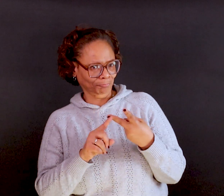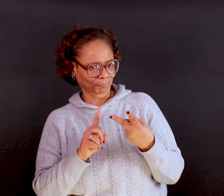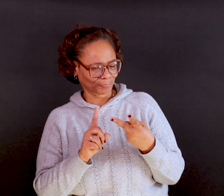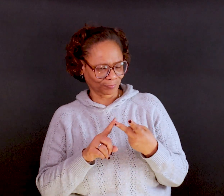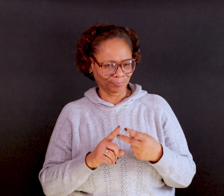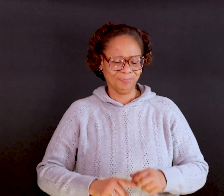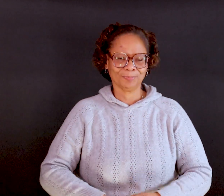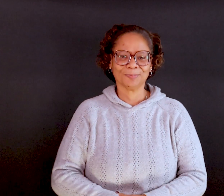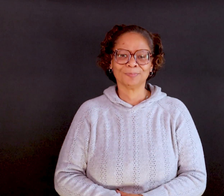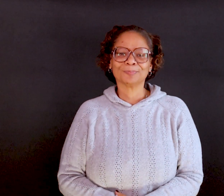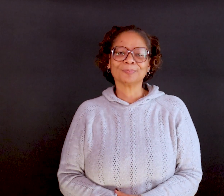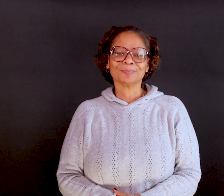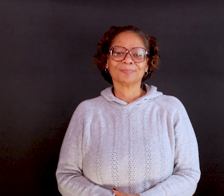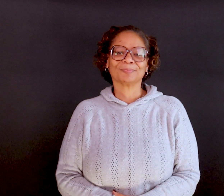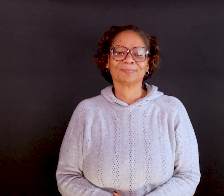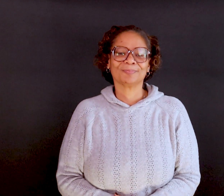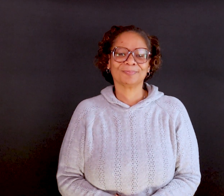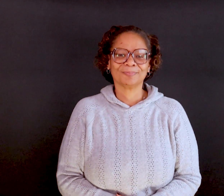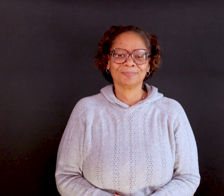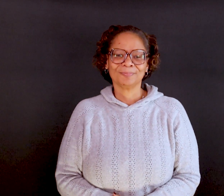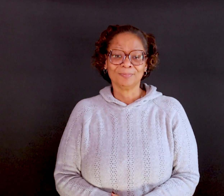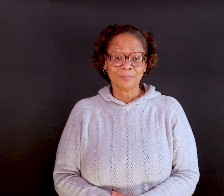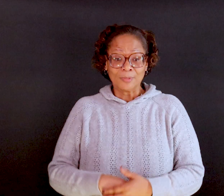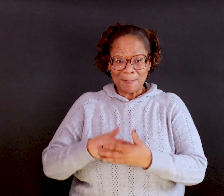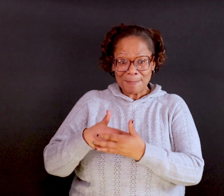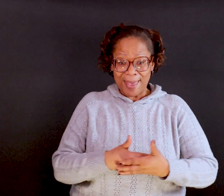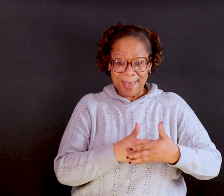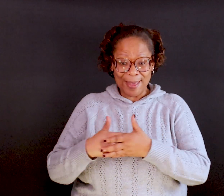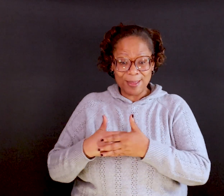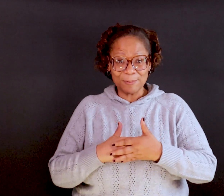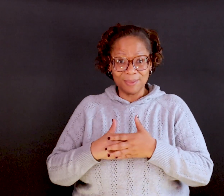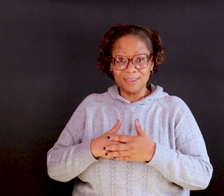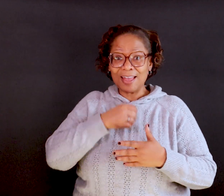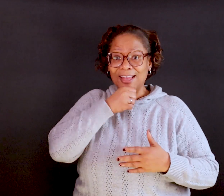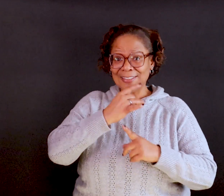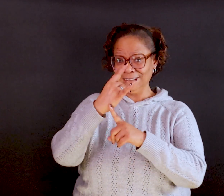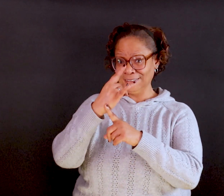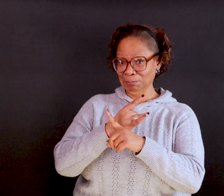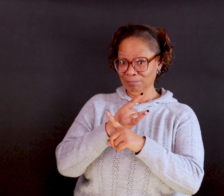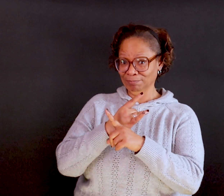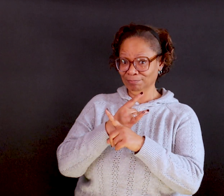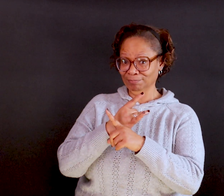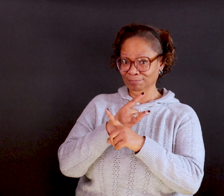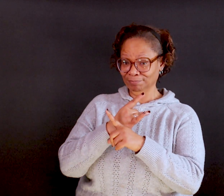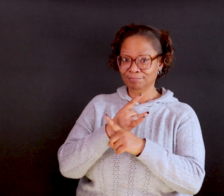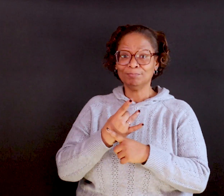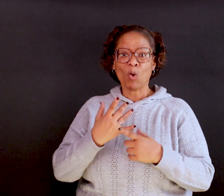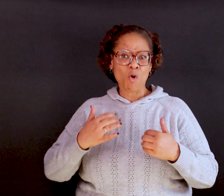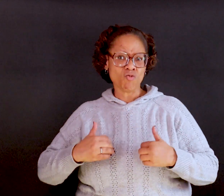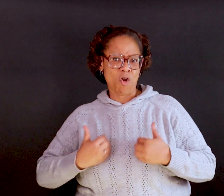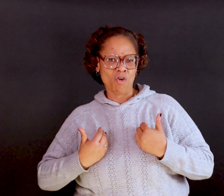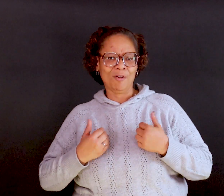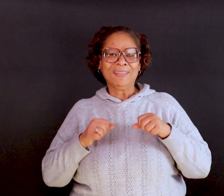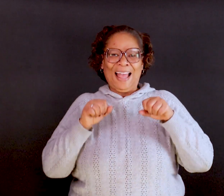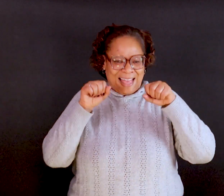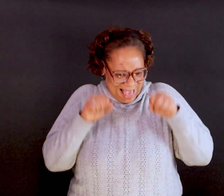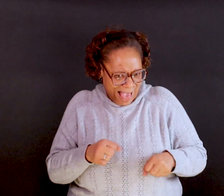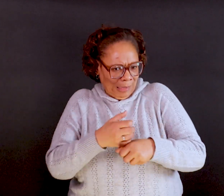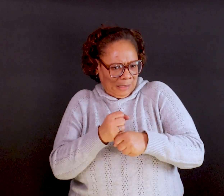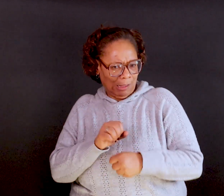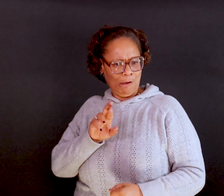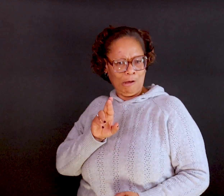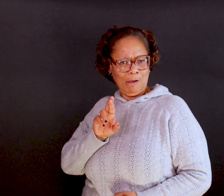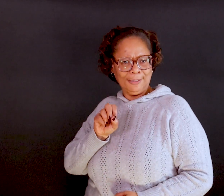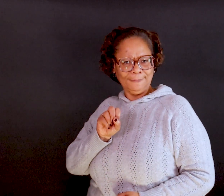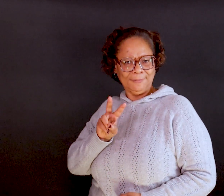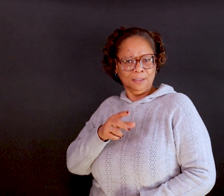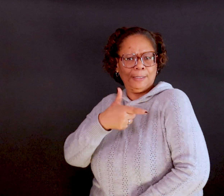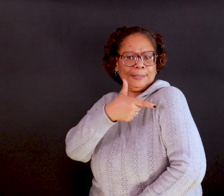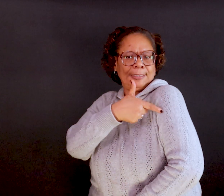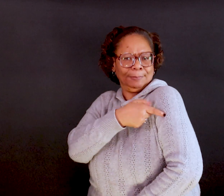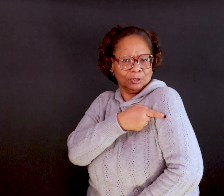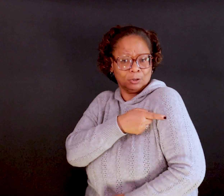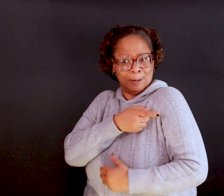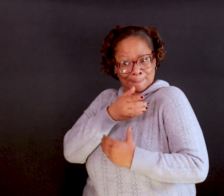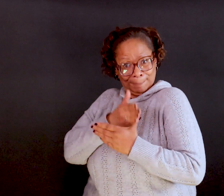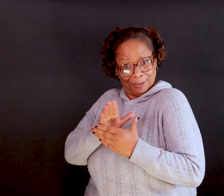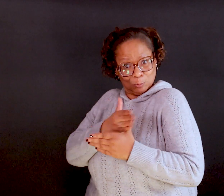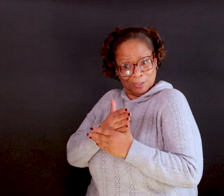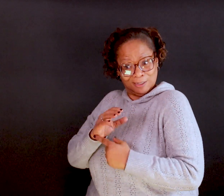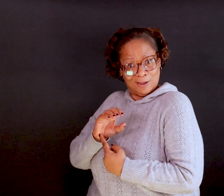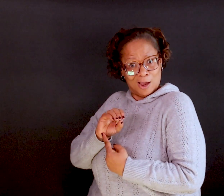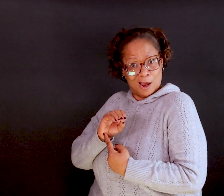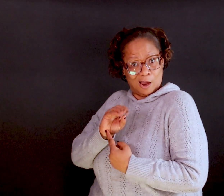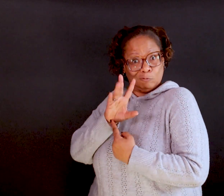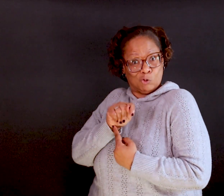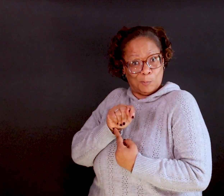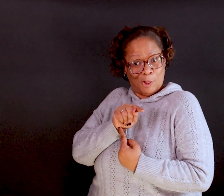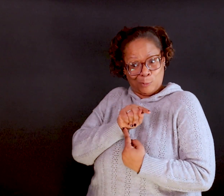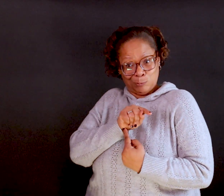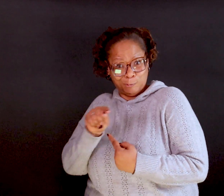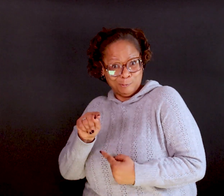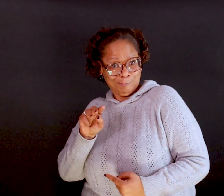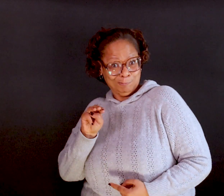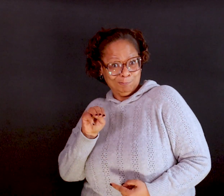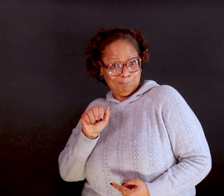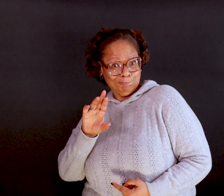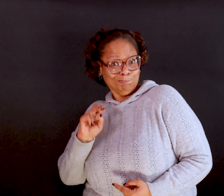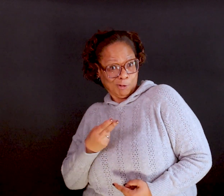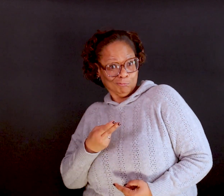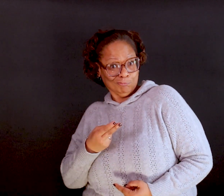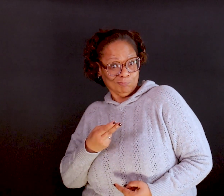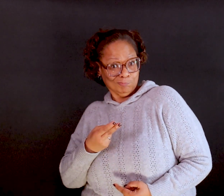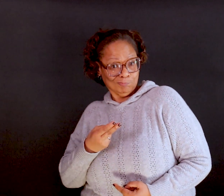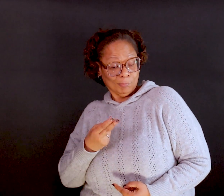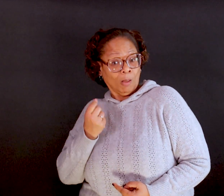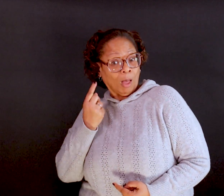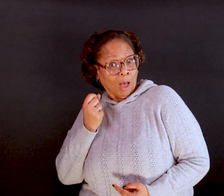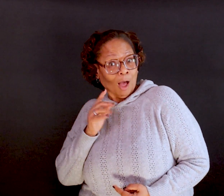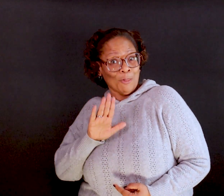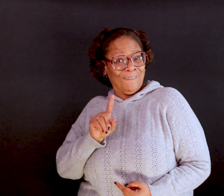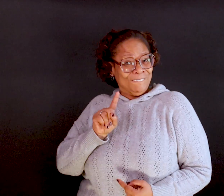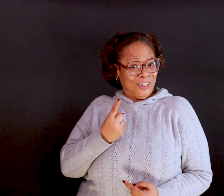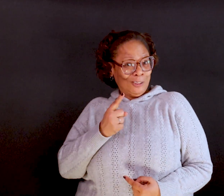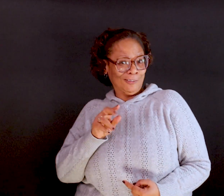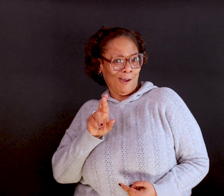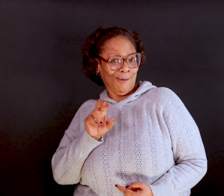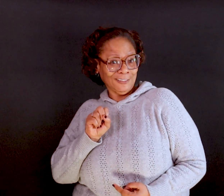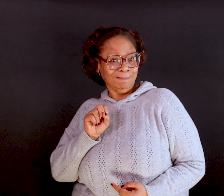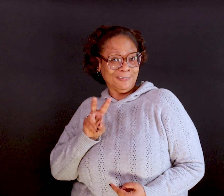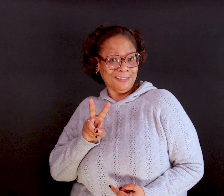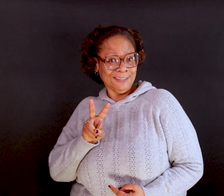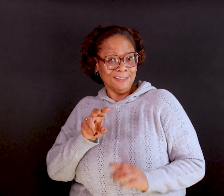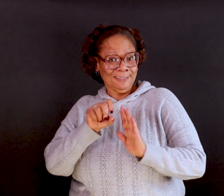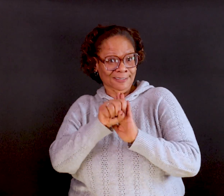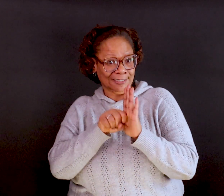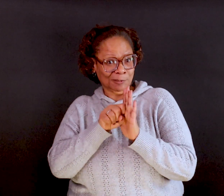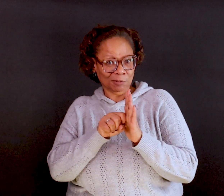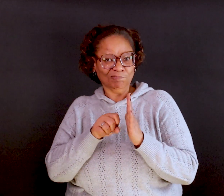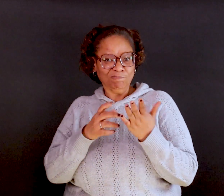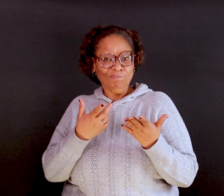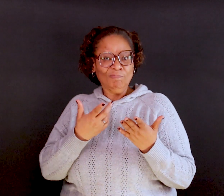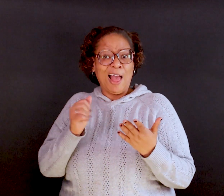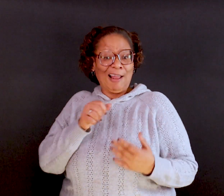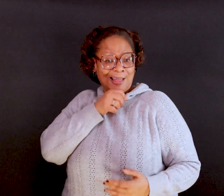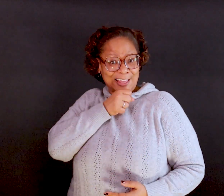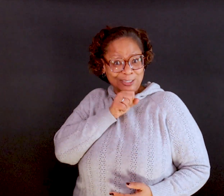Or infants eight months or younger can get RSV immunization between October through March of their first RSV season.